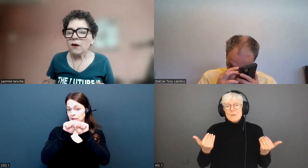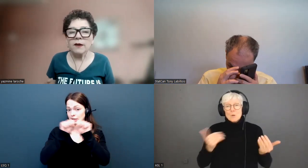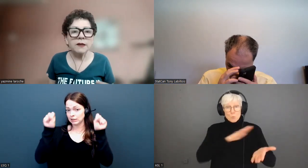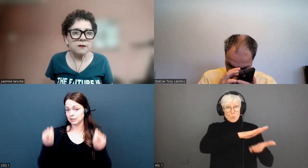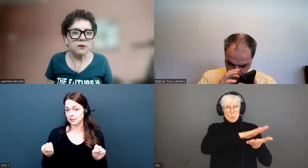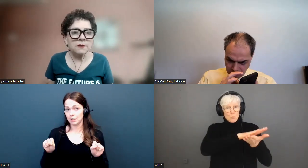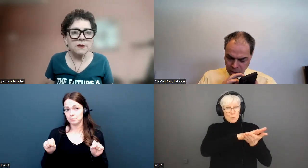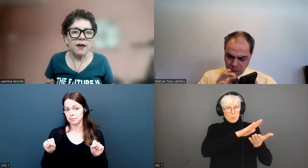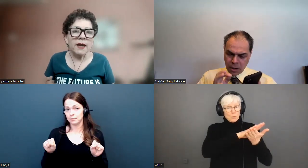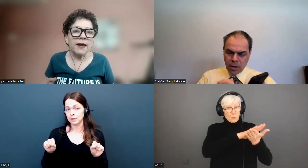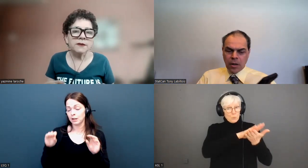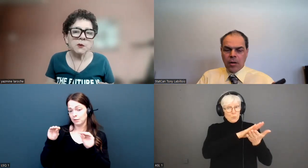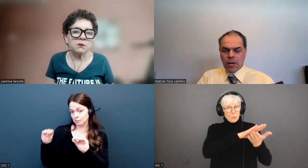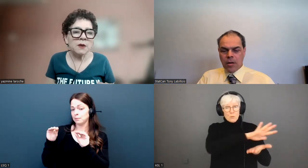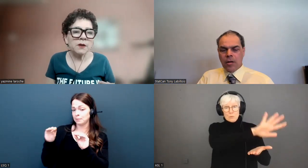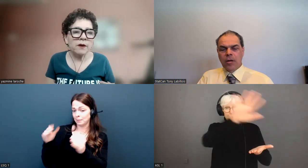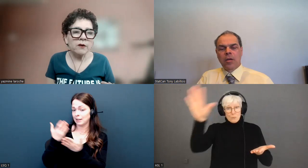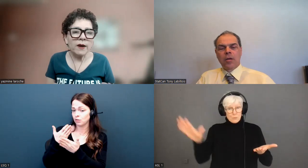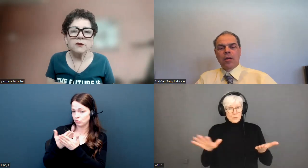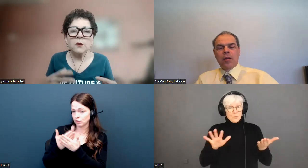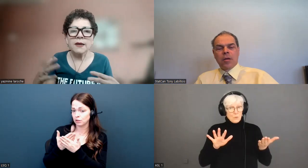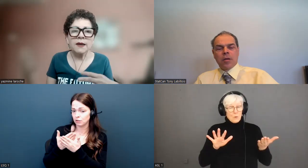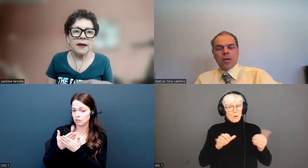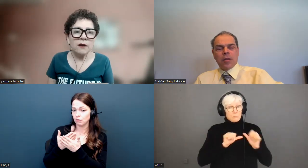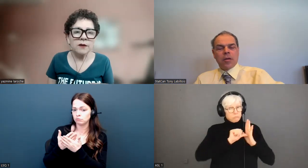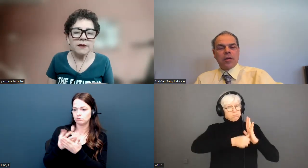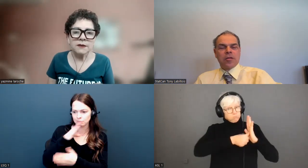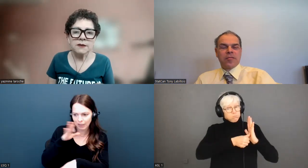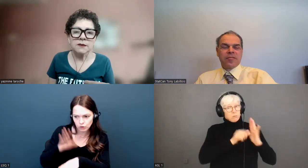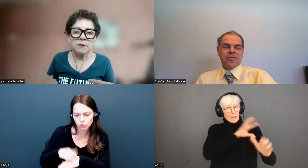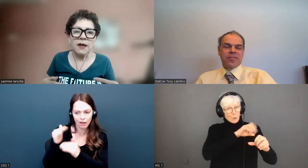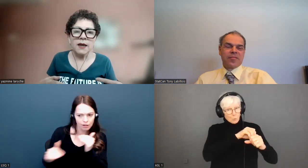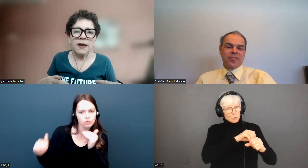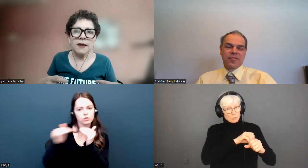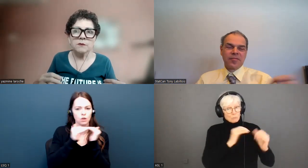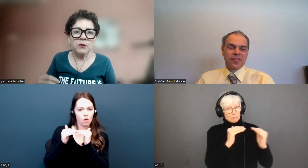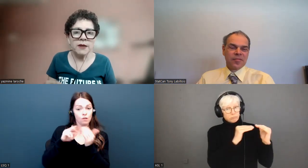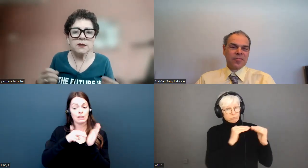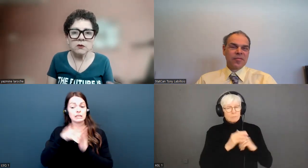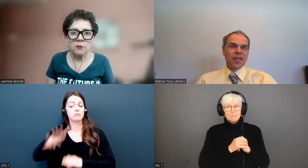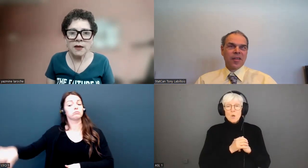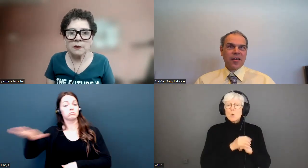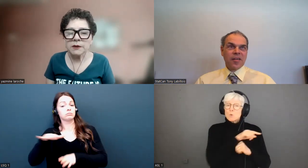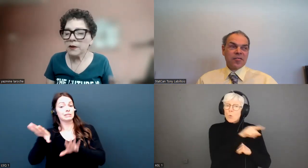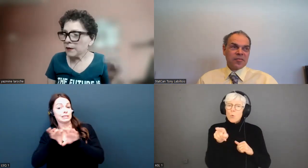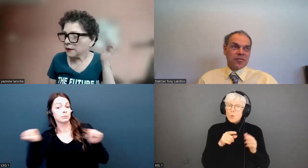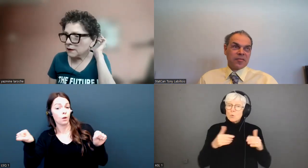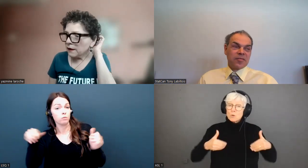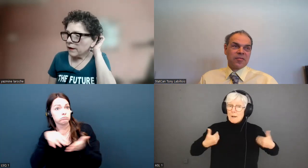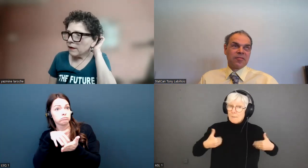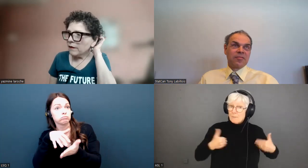on inclusion and so as people are graduating out of that system and moving into paid employment